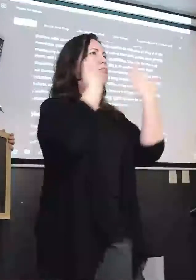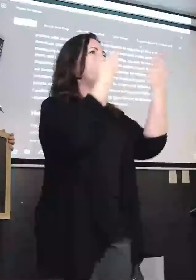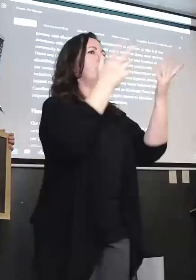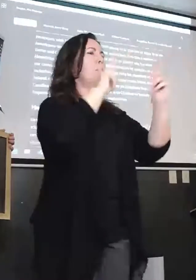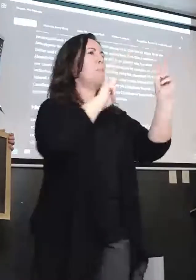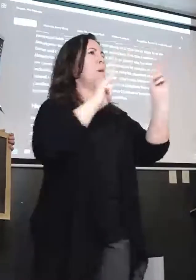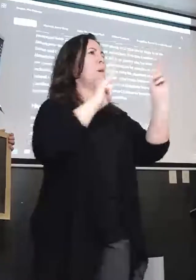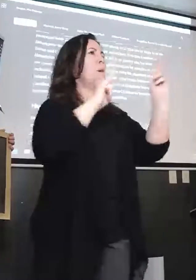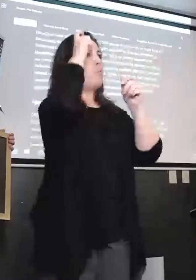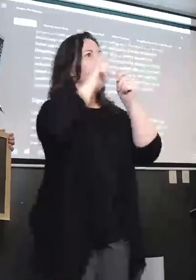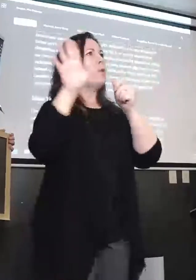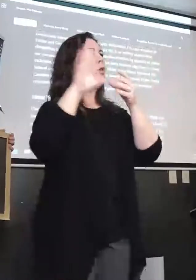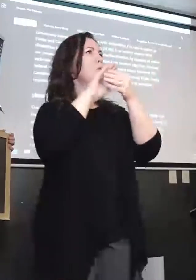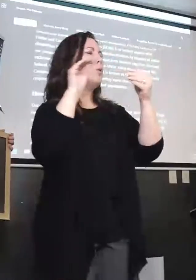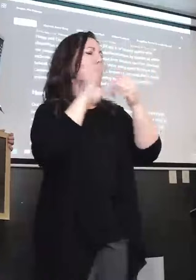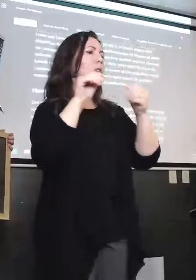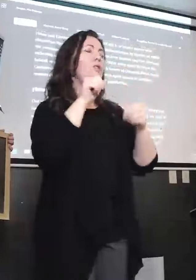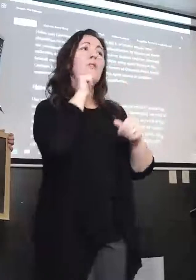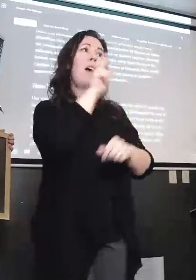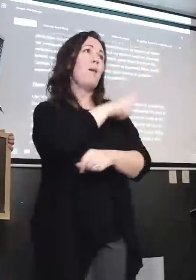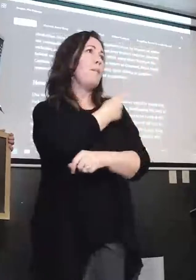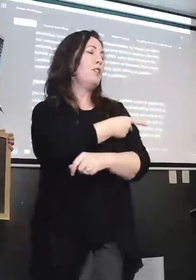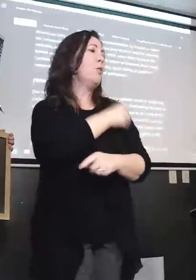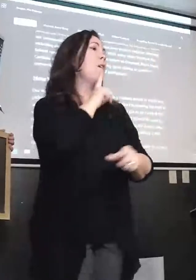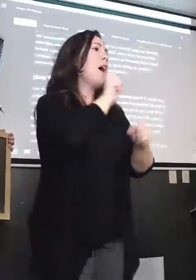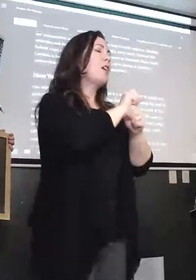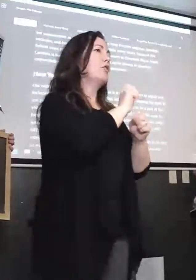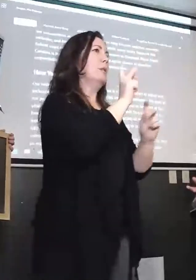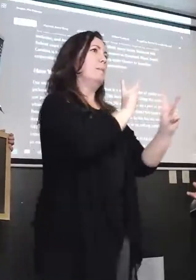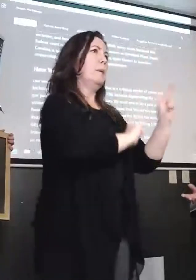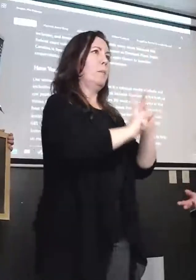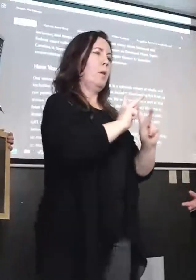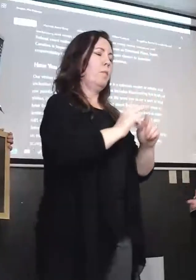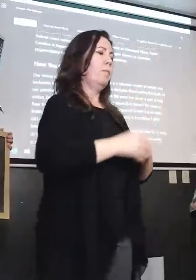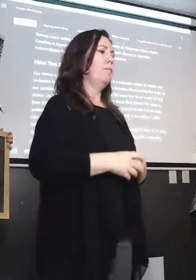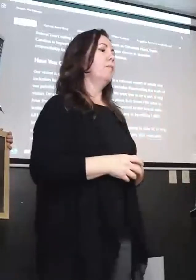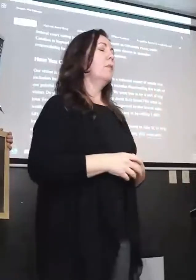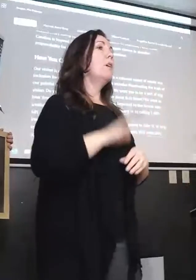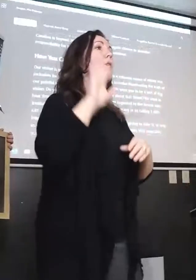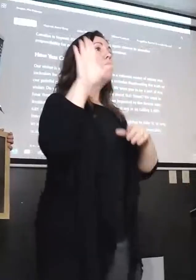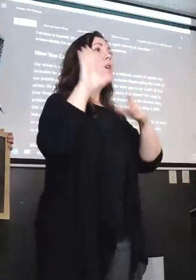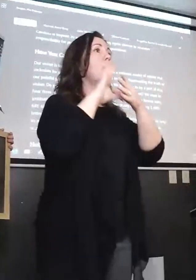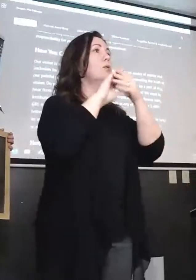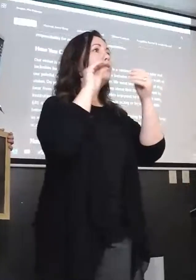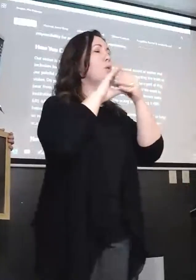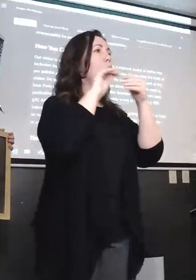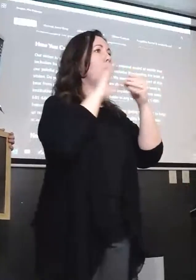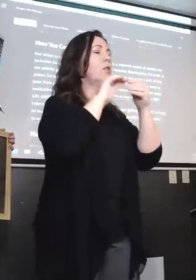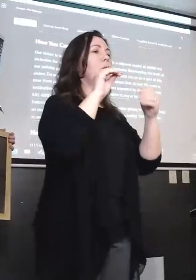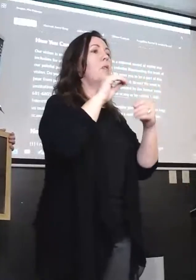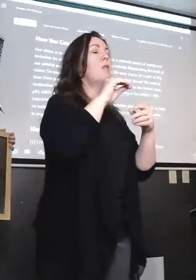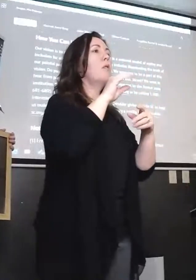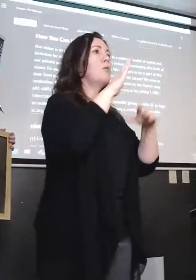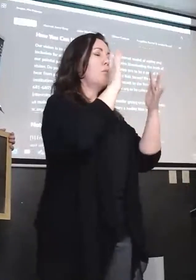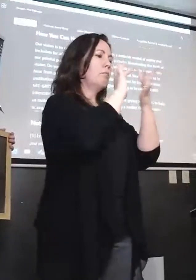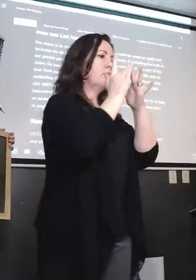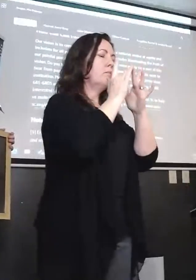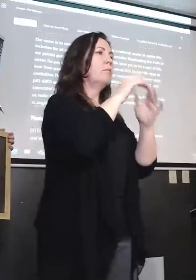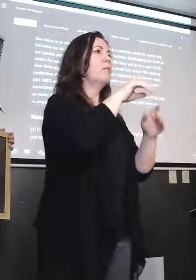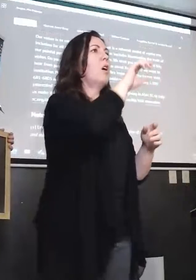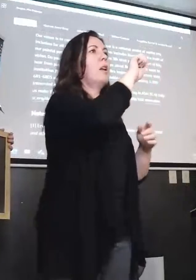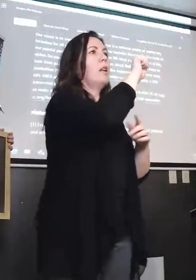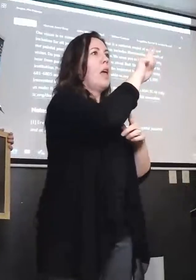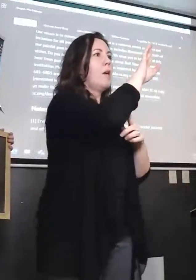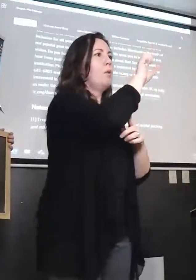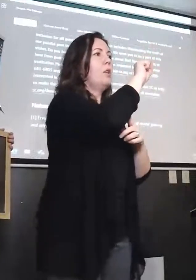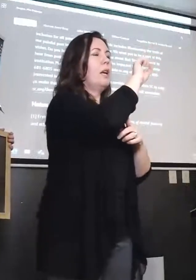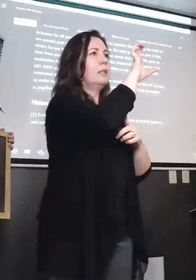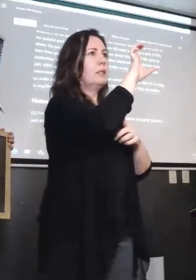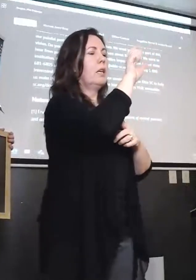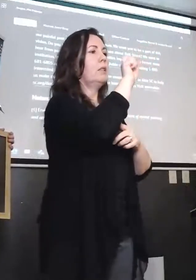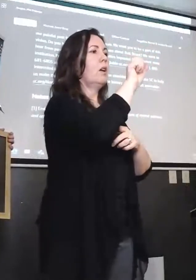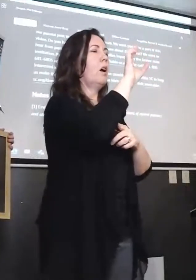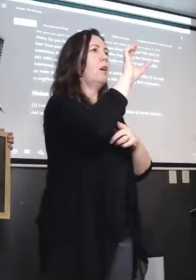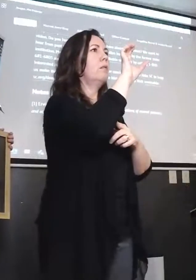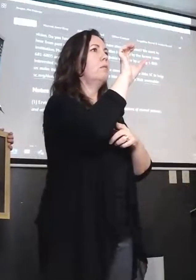not they were actually human. The stories found on our page Able-SC.org/history covers residents